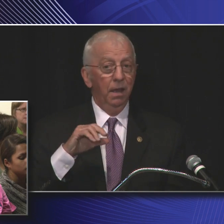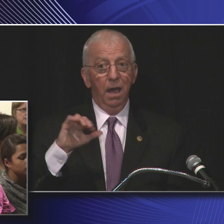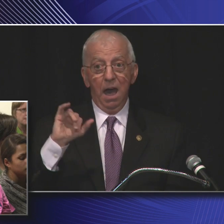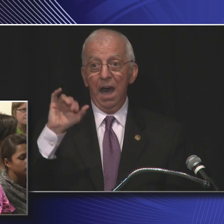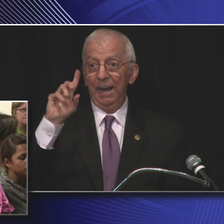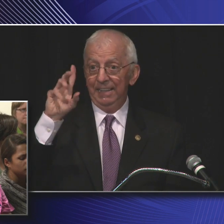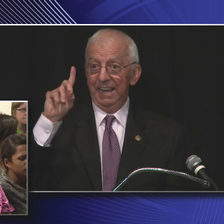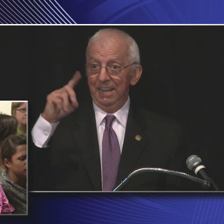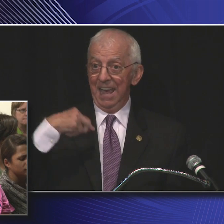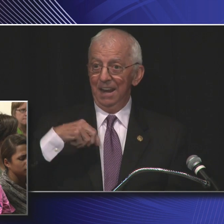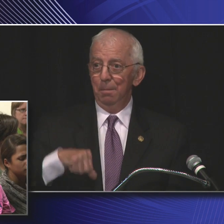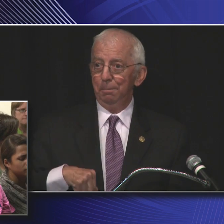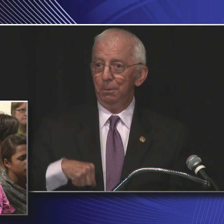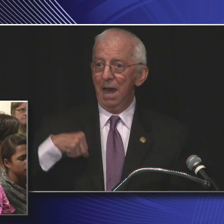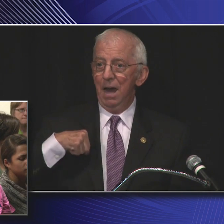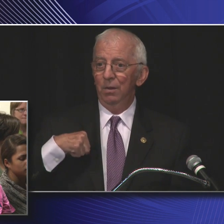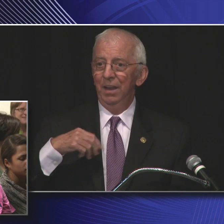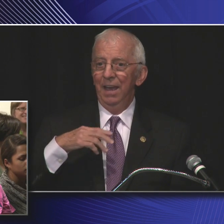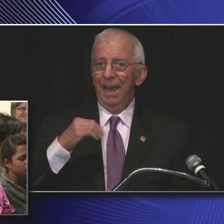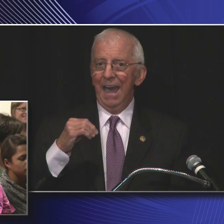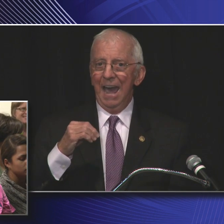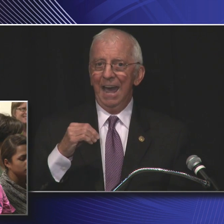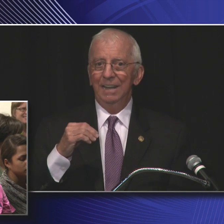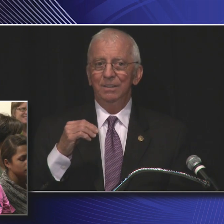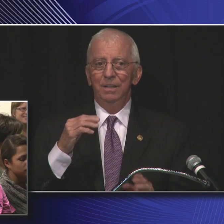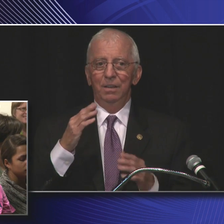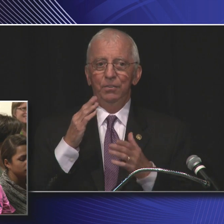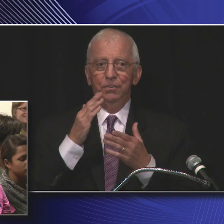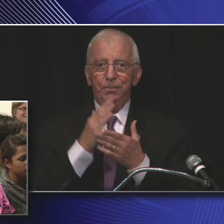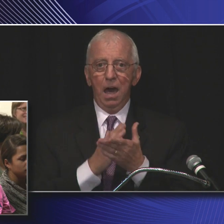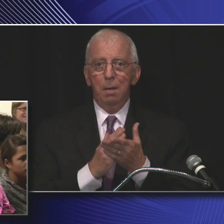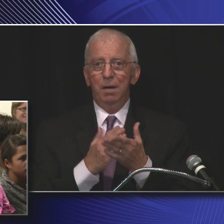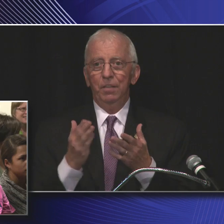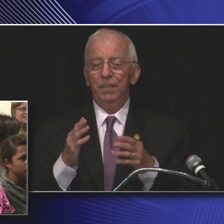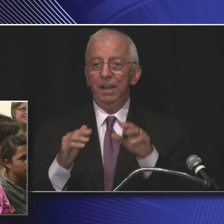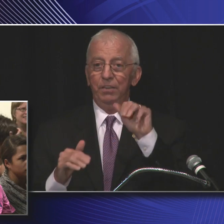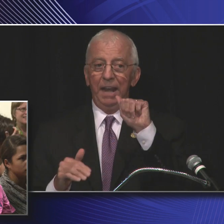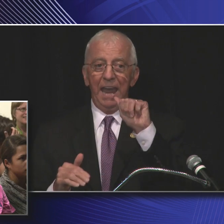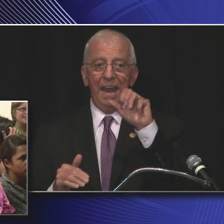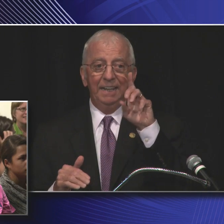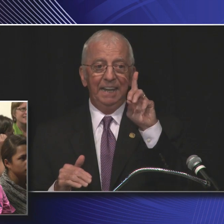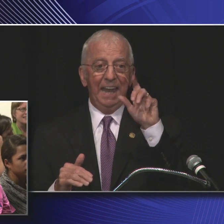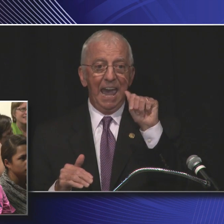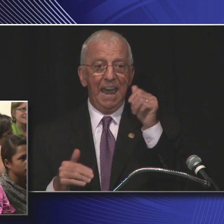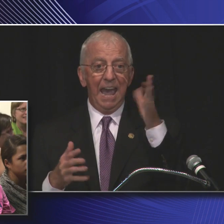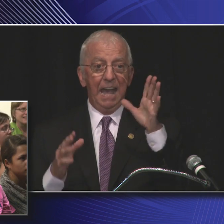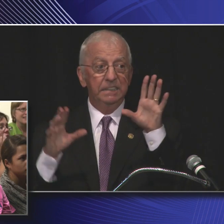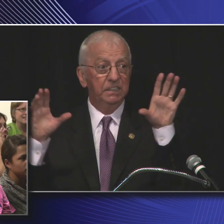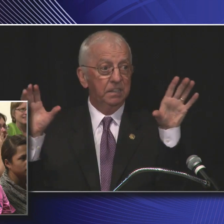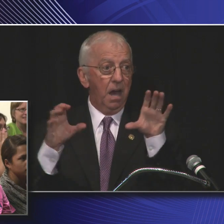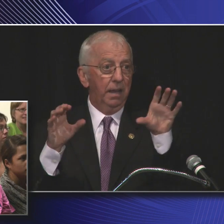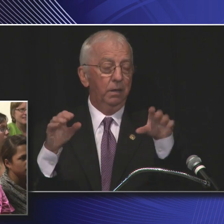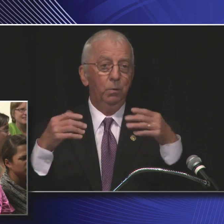I did and I'm proud. And some of the things that ADA has done,